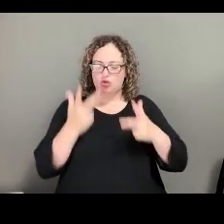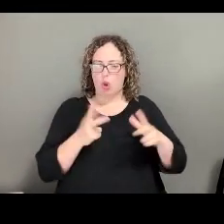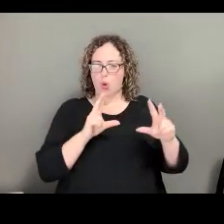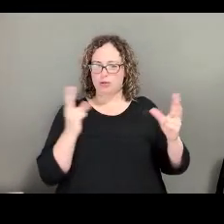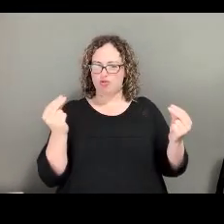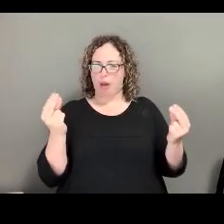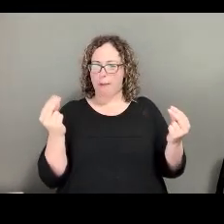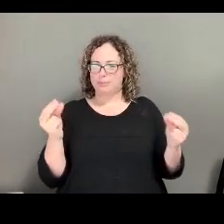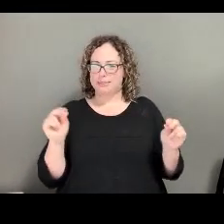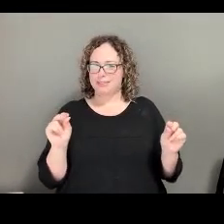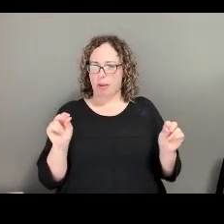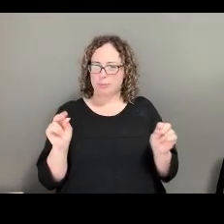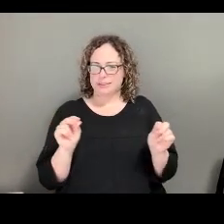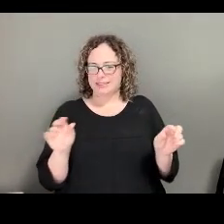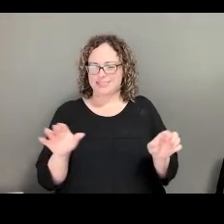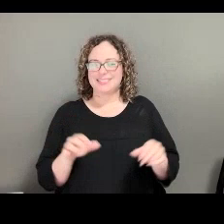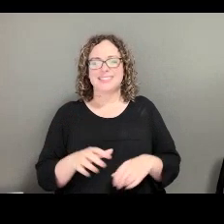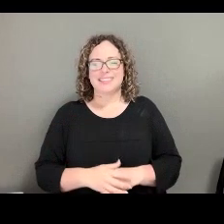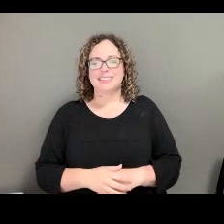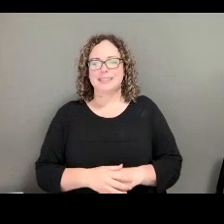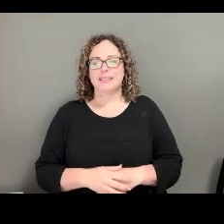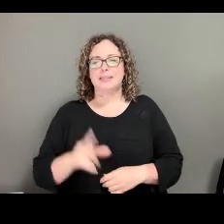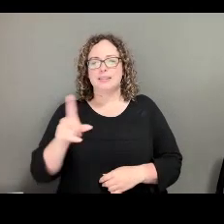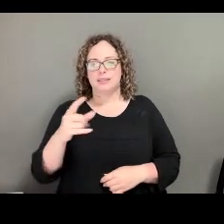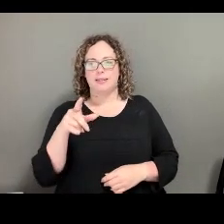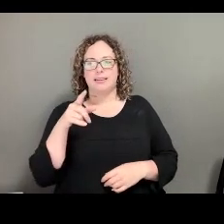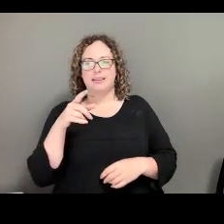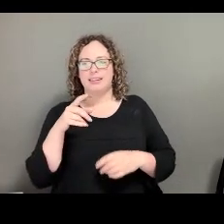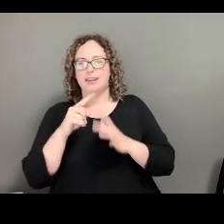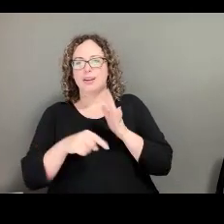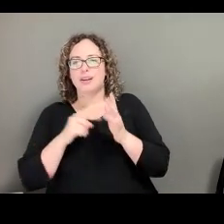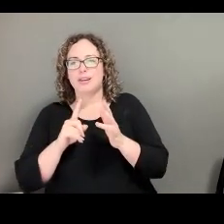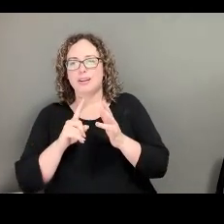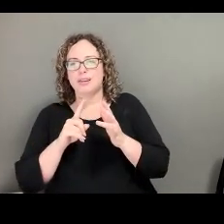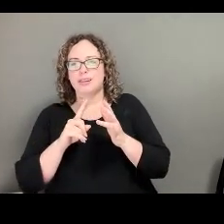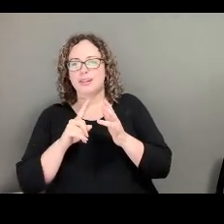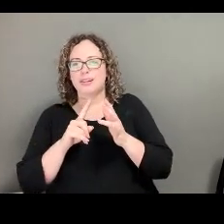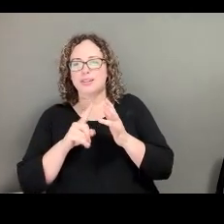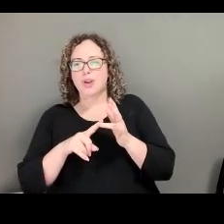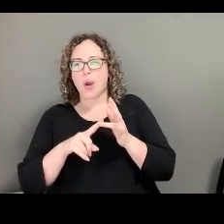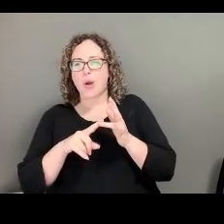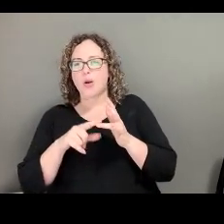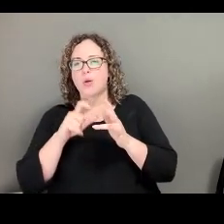Apologies. I just had to restart my computer, so I'm back just in time for my presentation. I'm Joh.